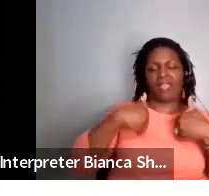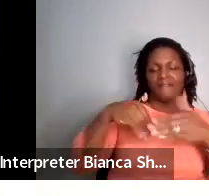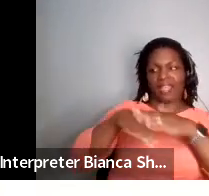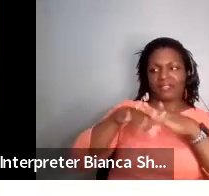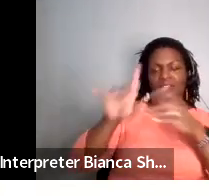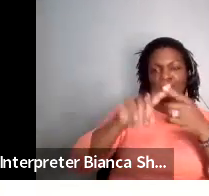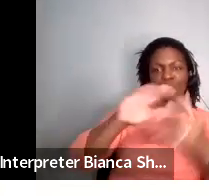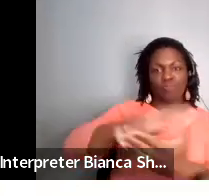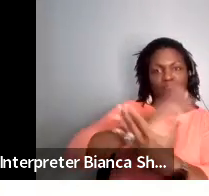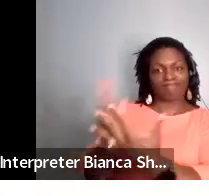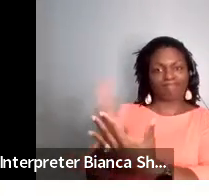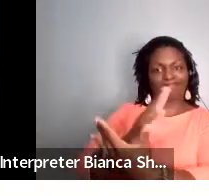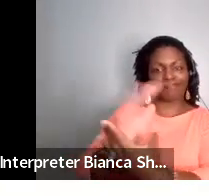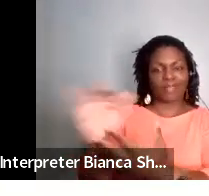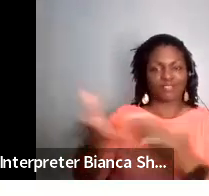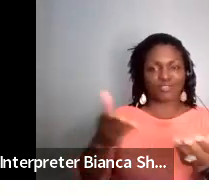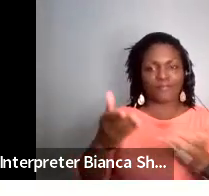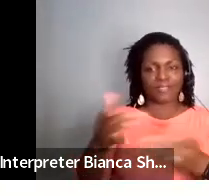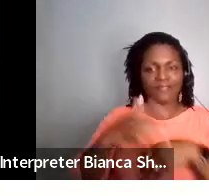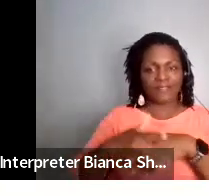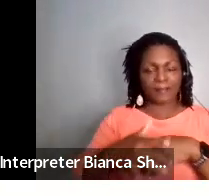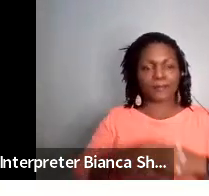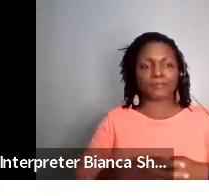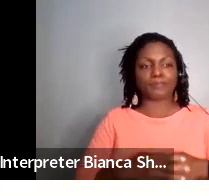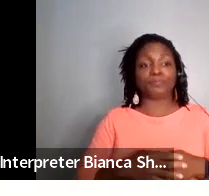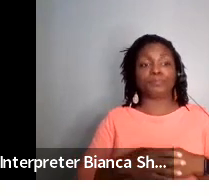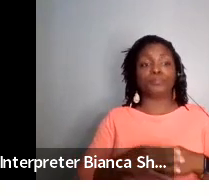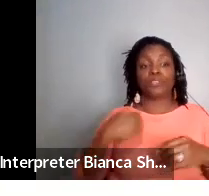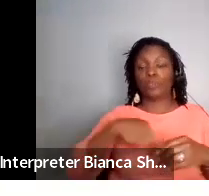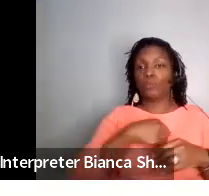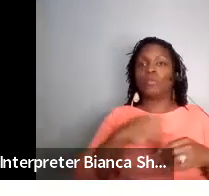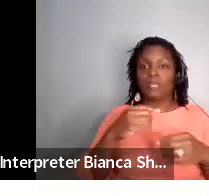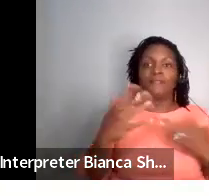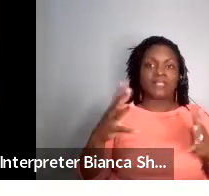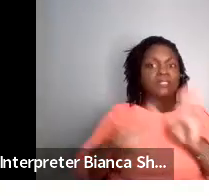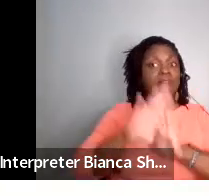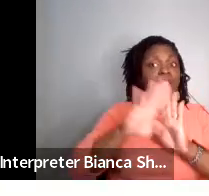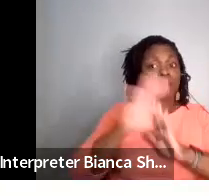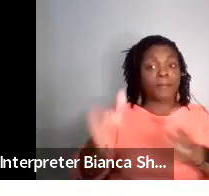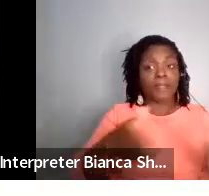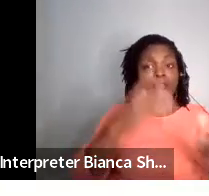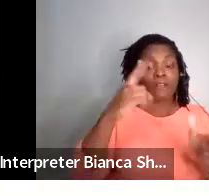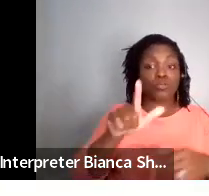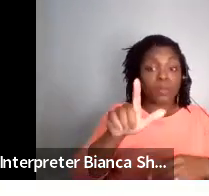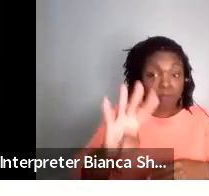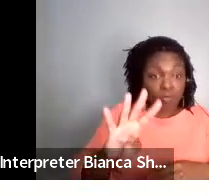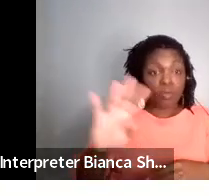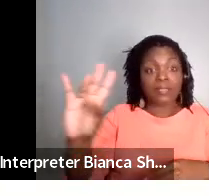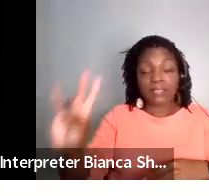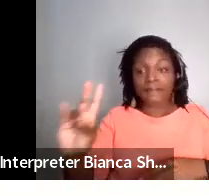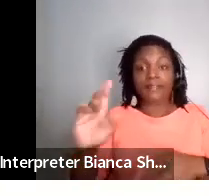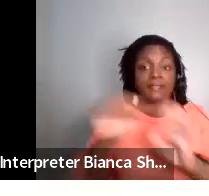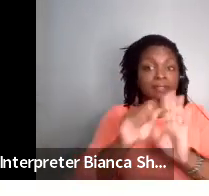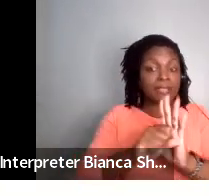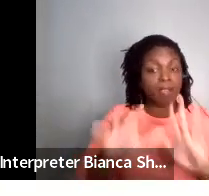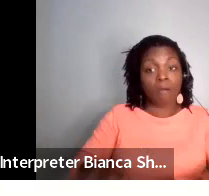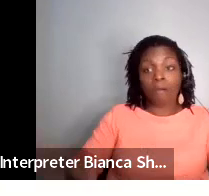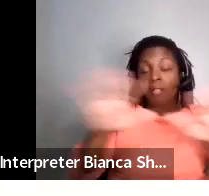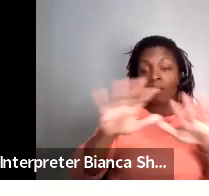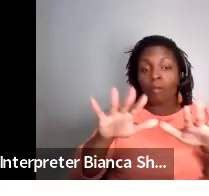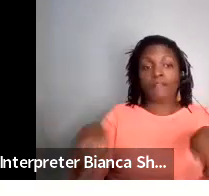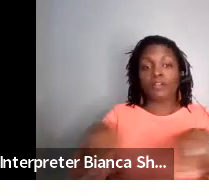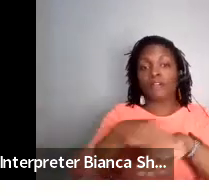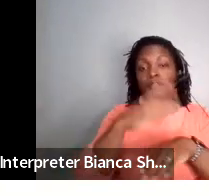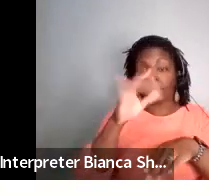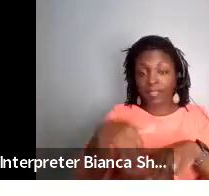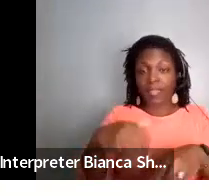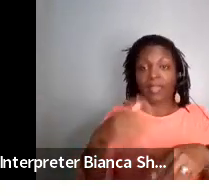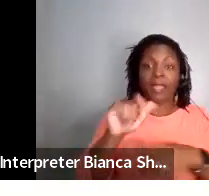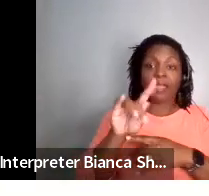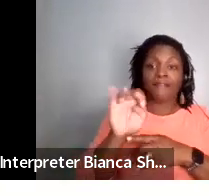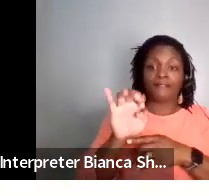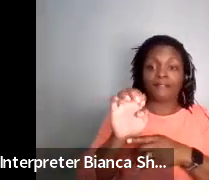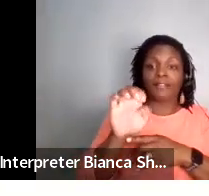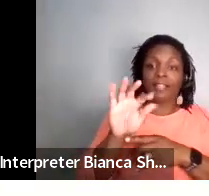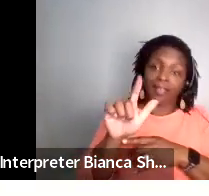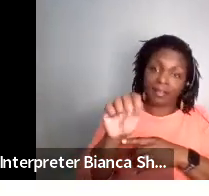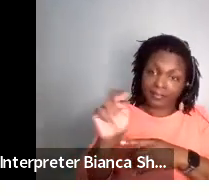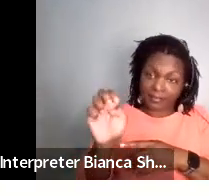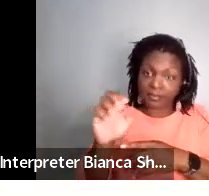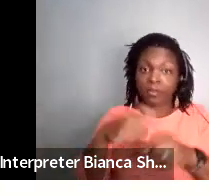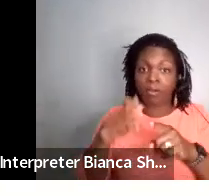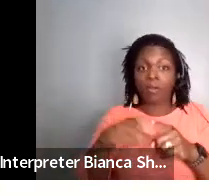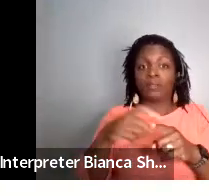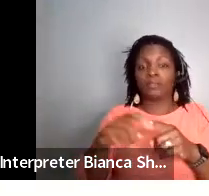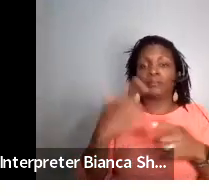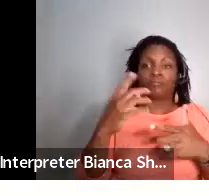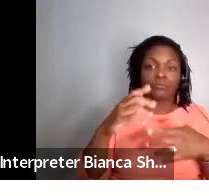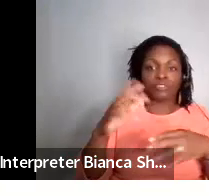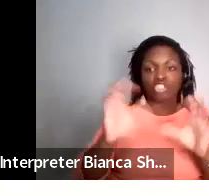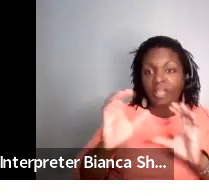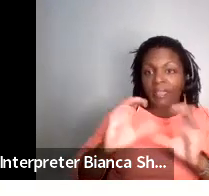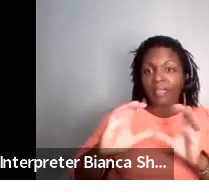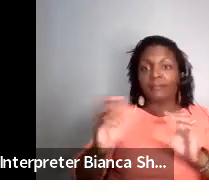They help to develop weeks, develop a plan to ensure 31 statewide coverage for lifeline calls, chats and texts, developed a plan to expand and sustain crisis center capacity to increase the in state answer rate for